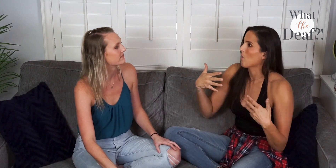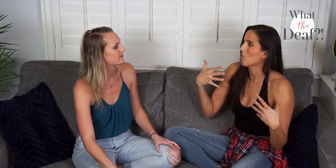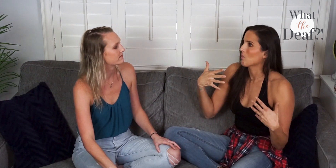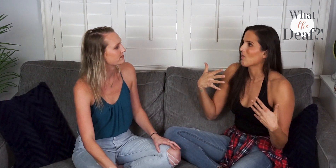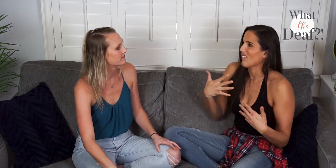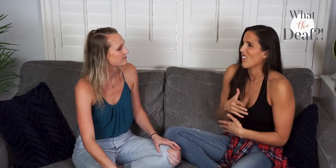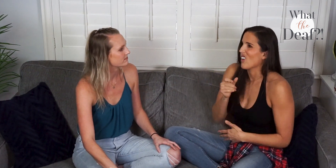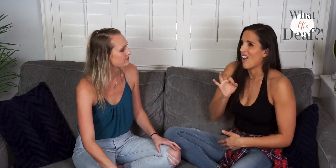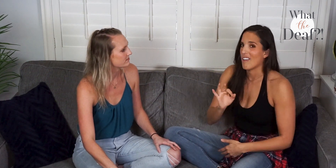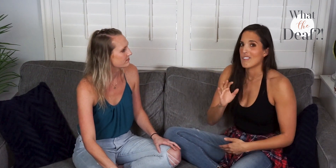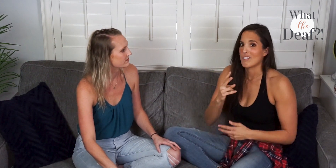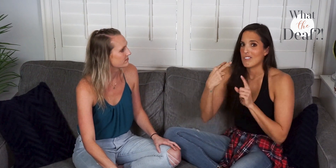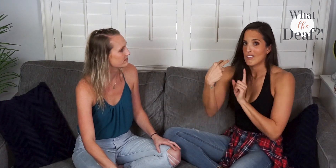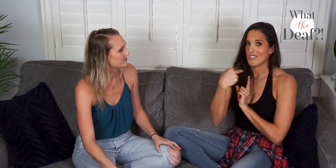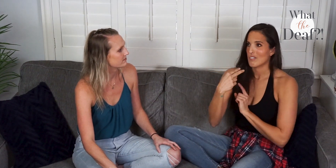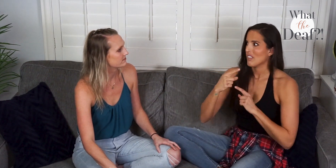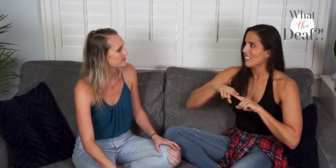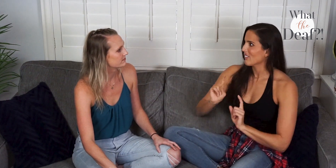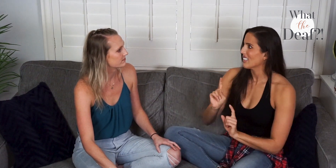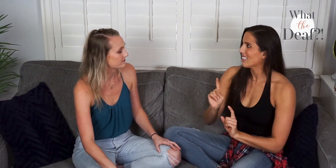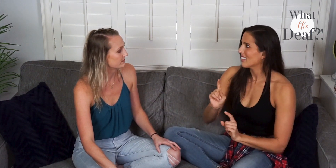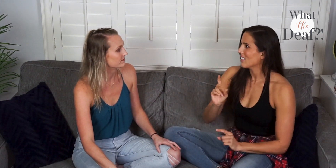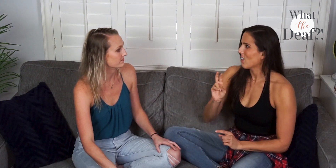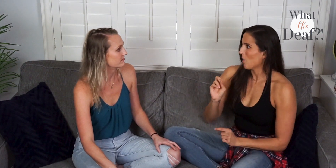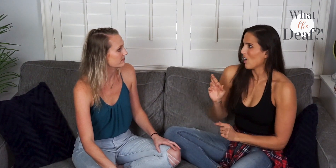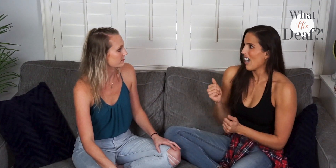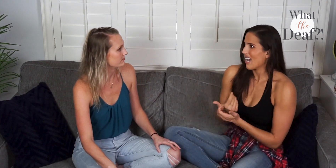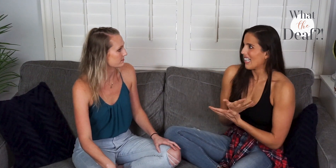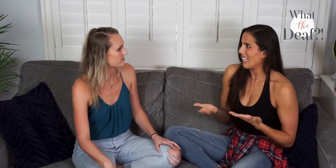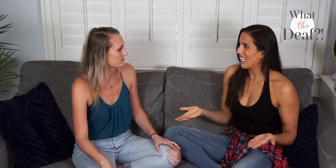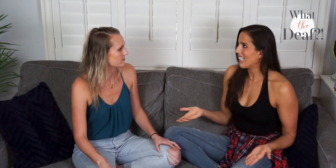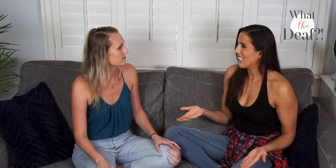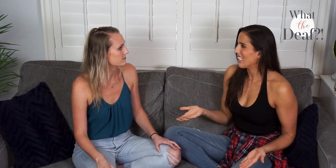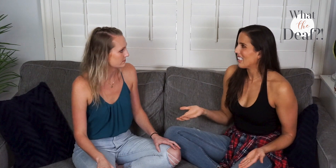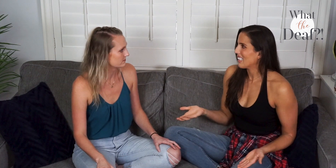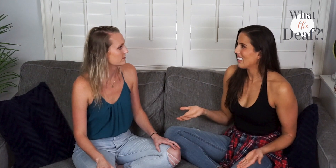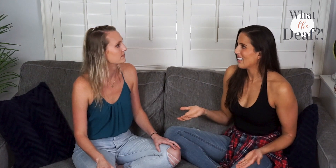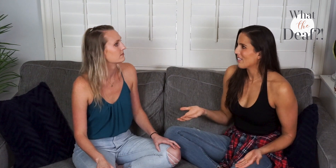without the fear of being looked at as different or anything like that.